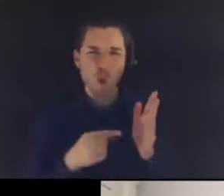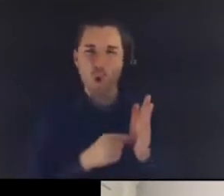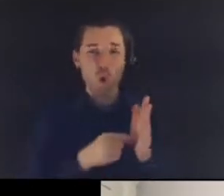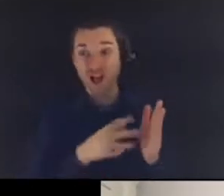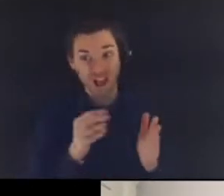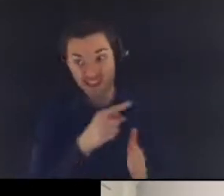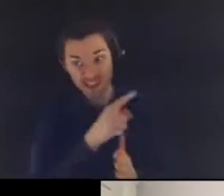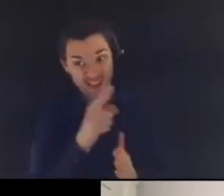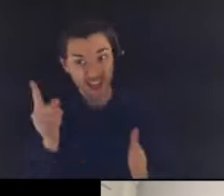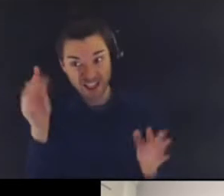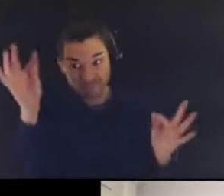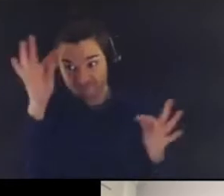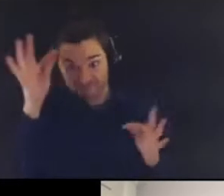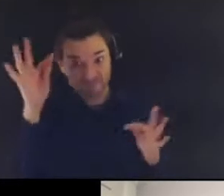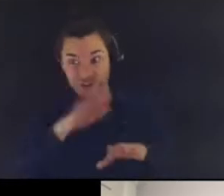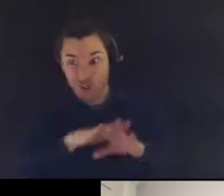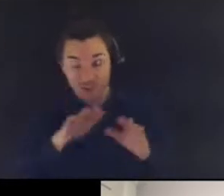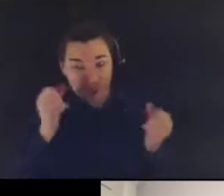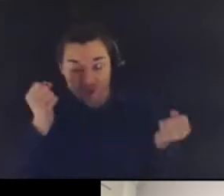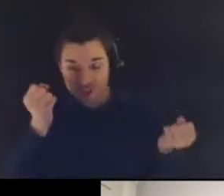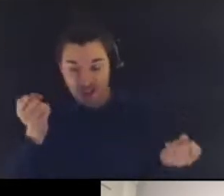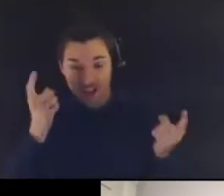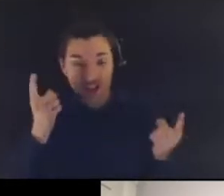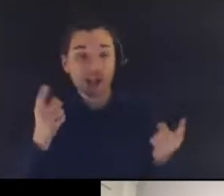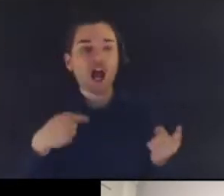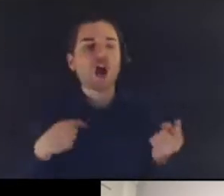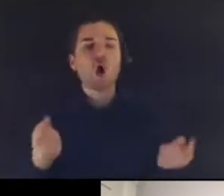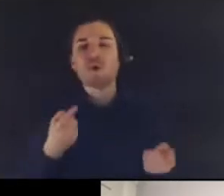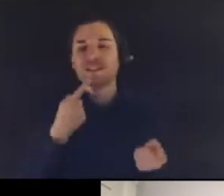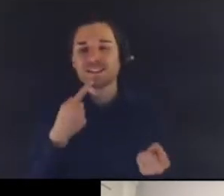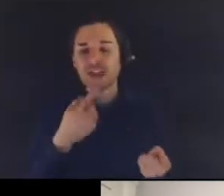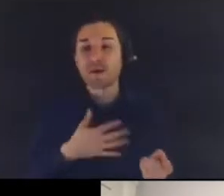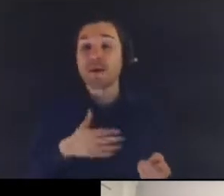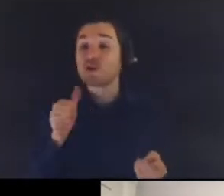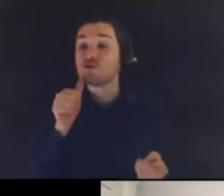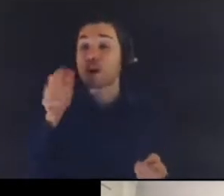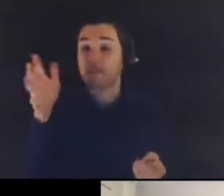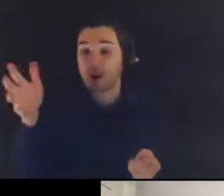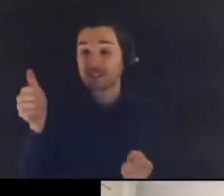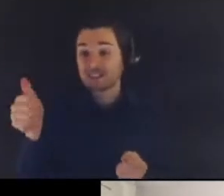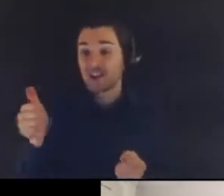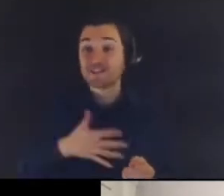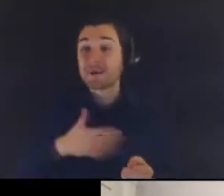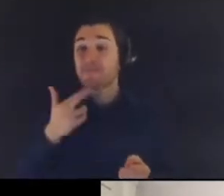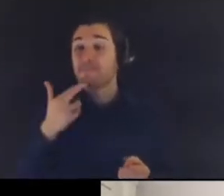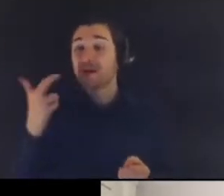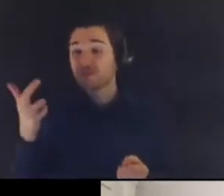t understand it. So, I always say my grandma s both my best friend and my greatest ally